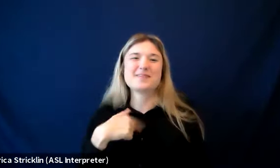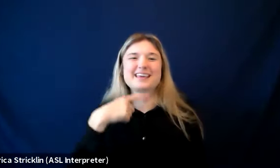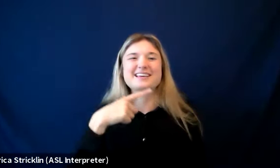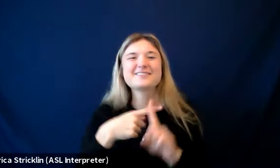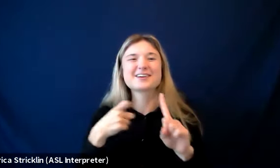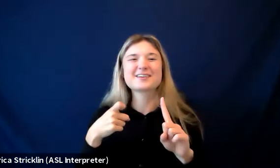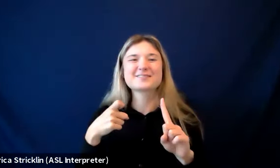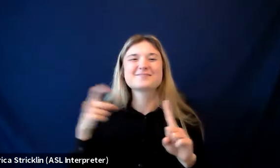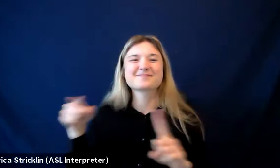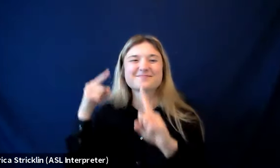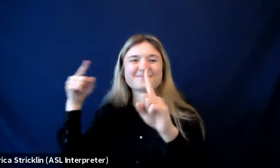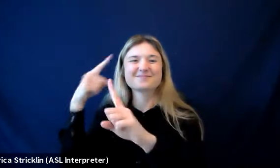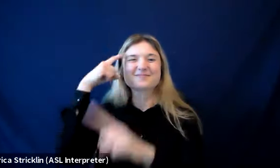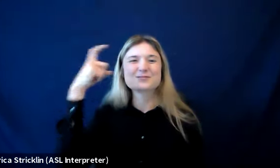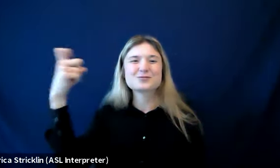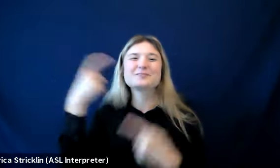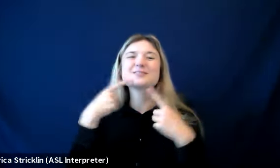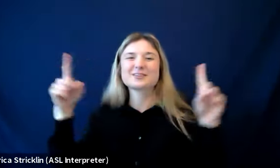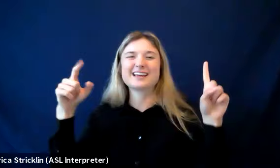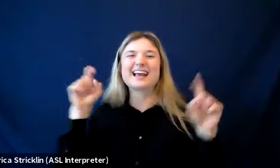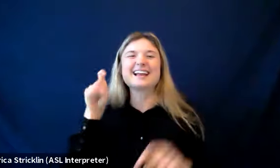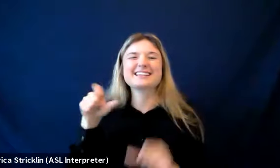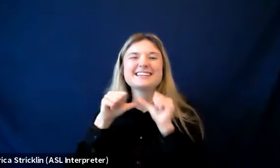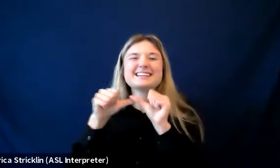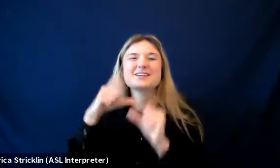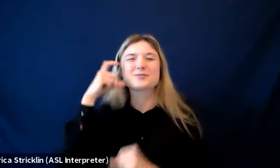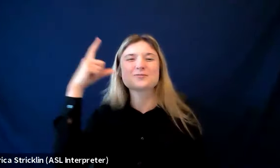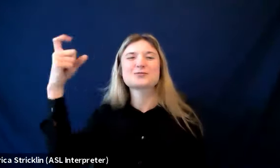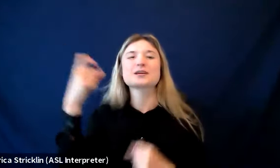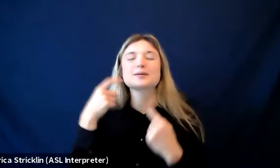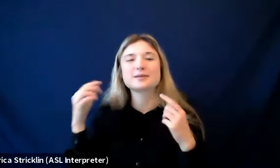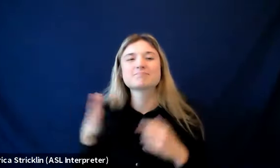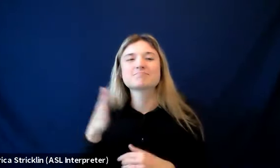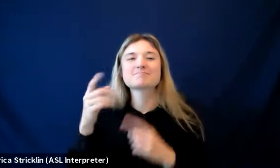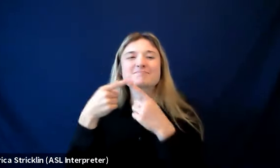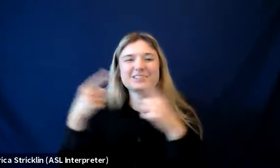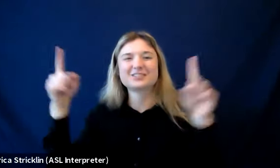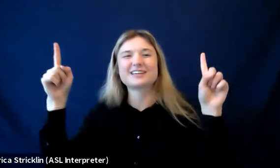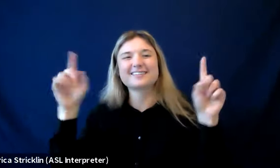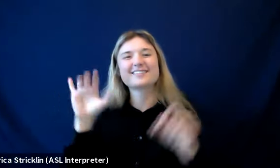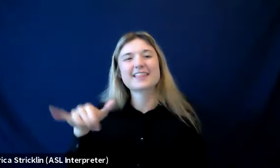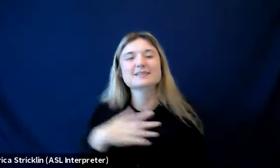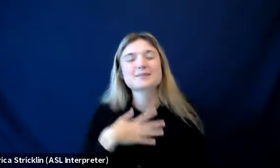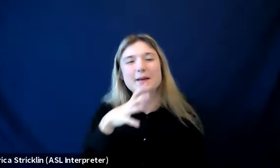I should dream even bigger and keep going after that dream, no matter what. But that's a little bit of what my parents did.